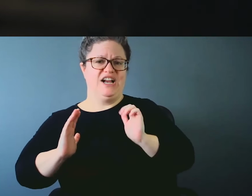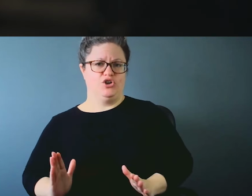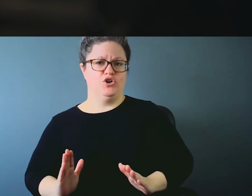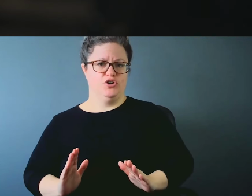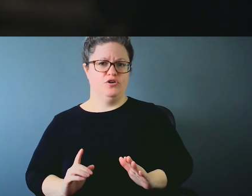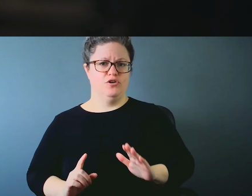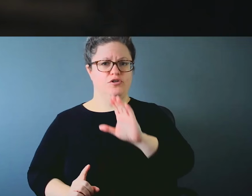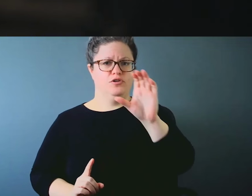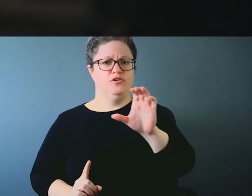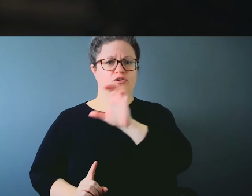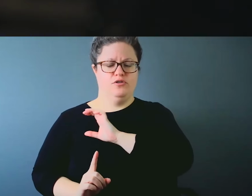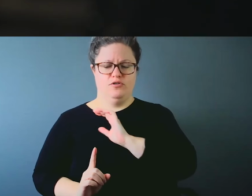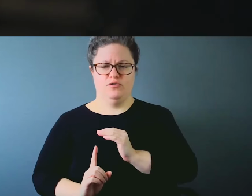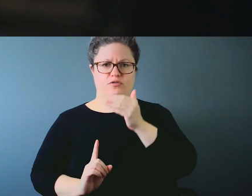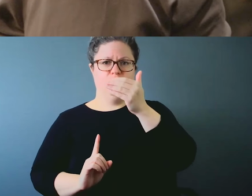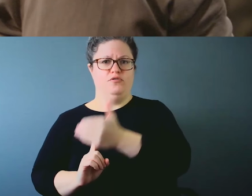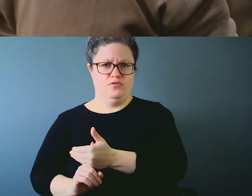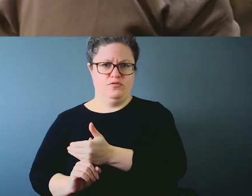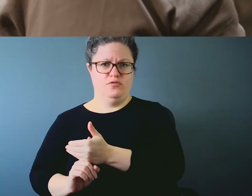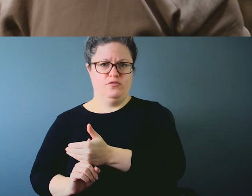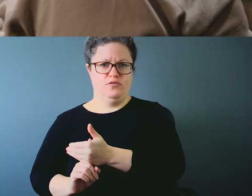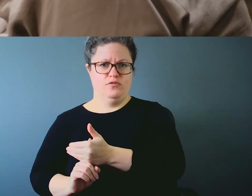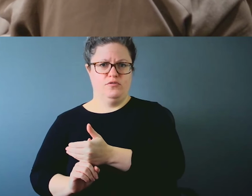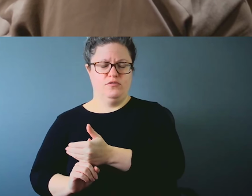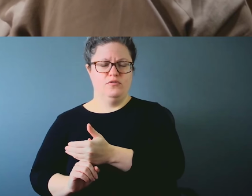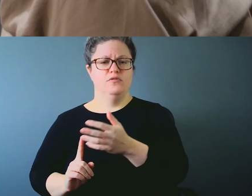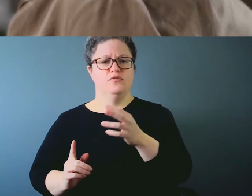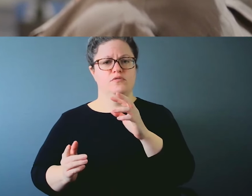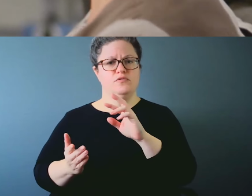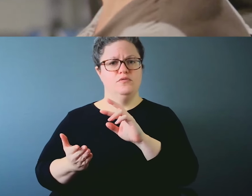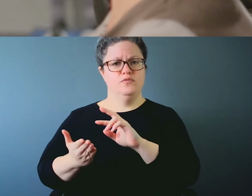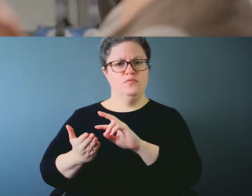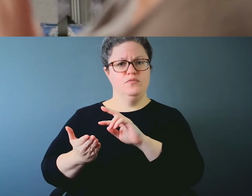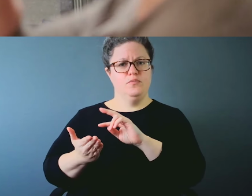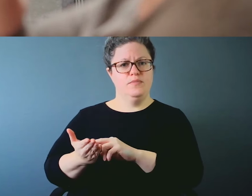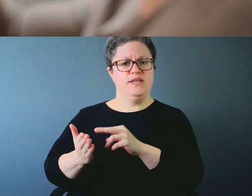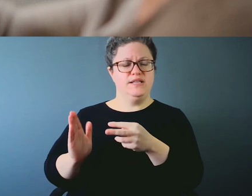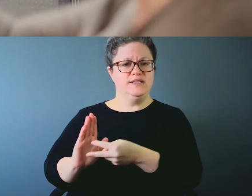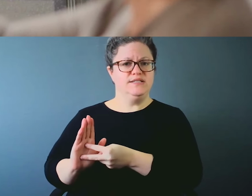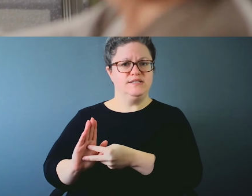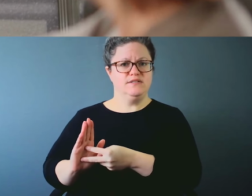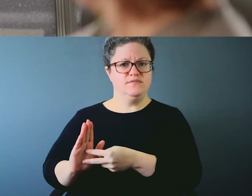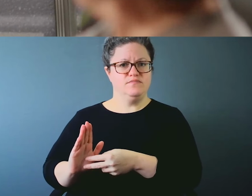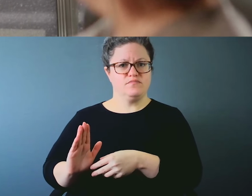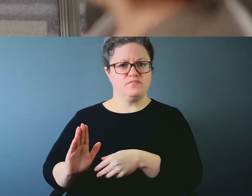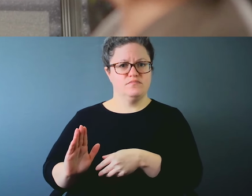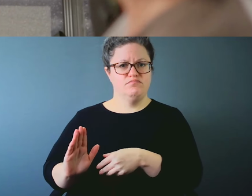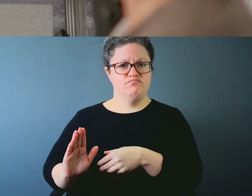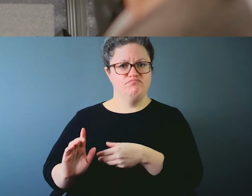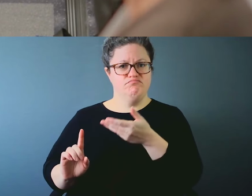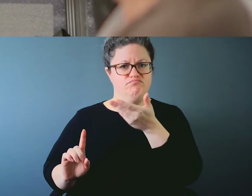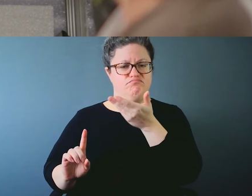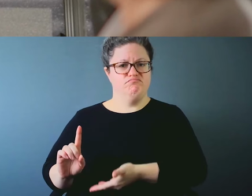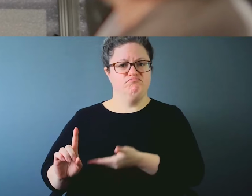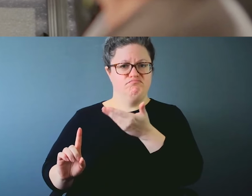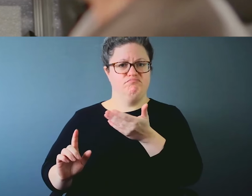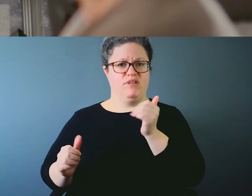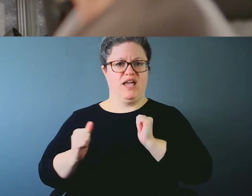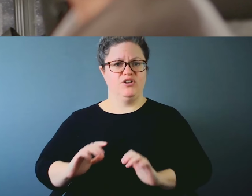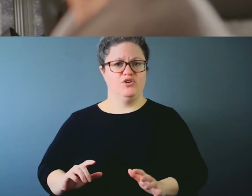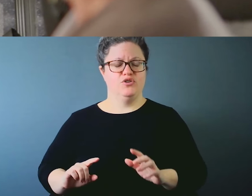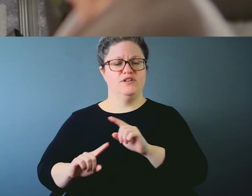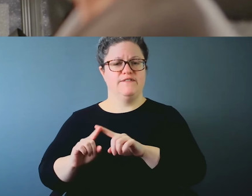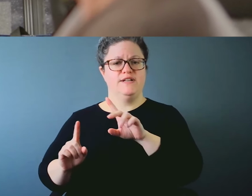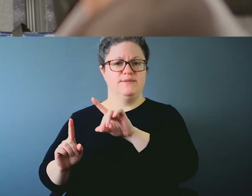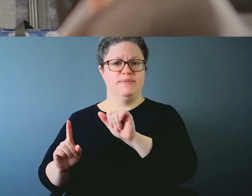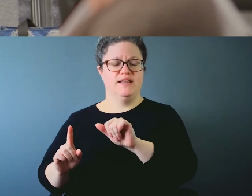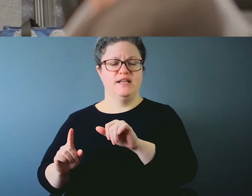And therefore, by there being actors with different abilities on stage, that a story then gets transformed?